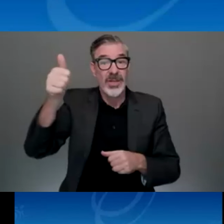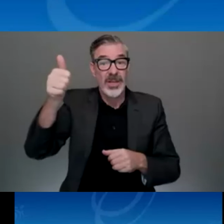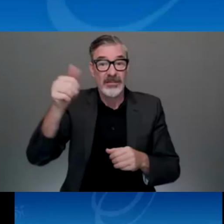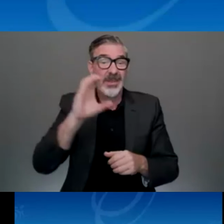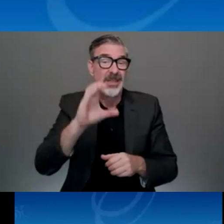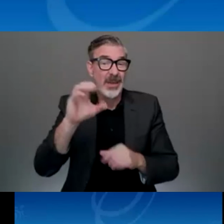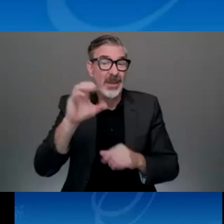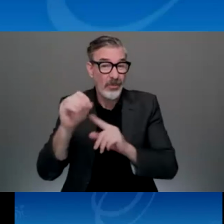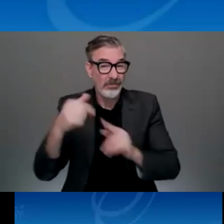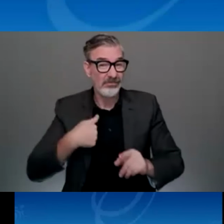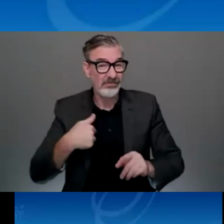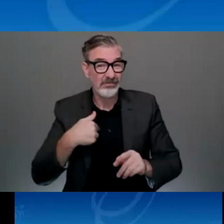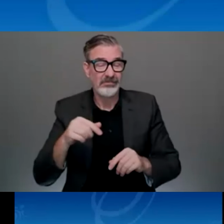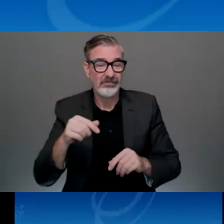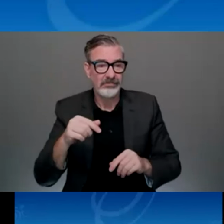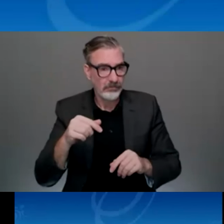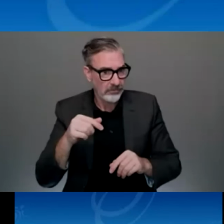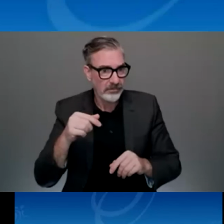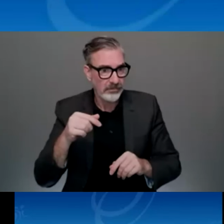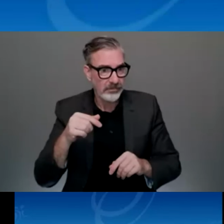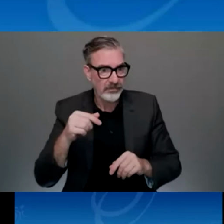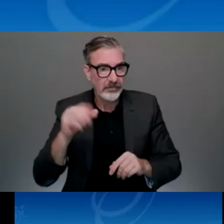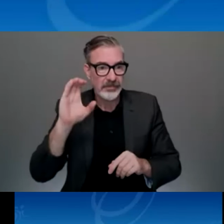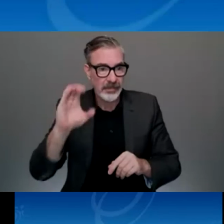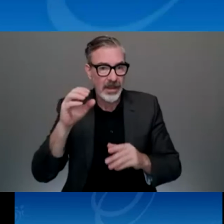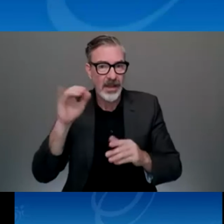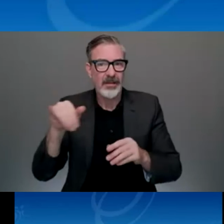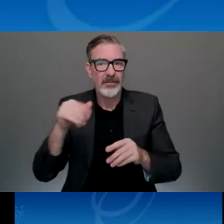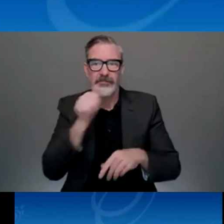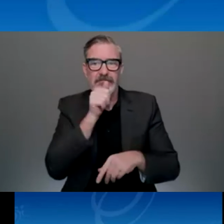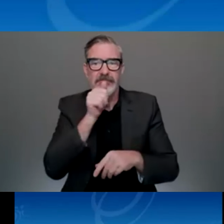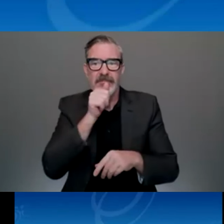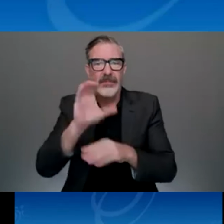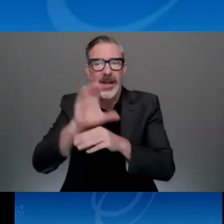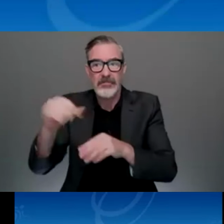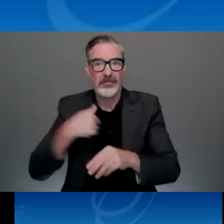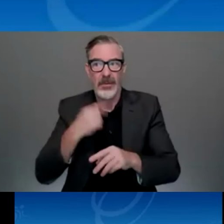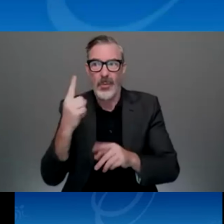within the public or private sectors. And have that actually be a C-suite level position.